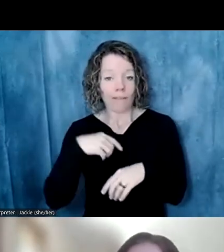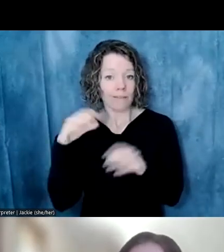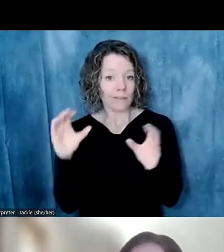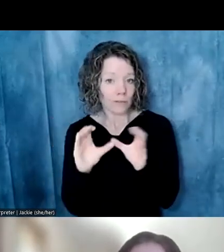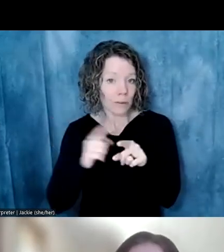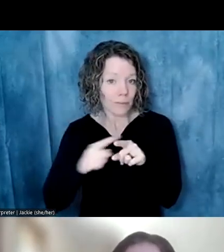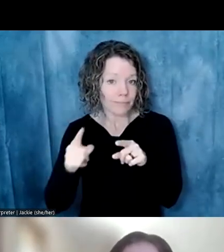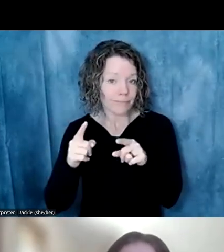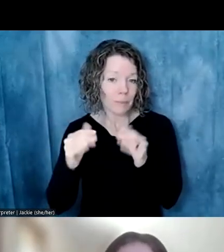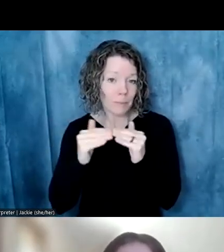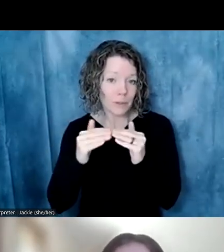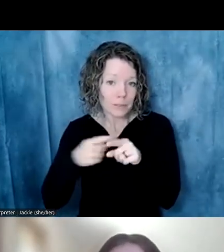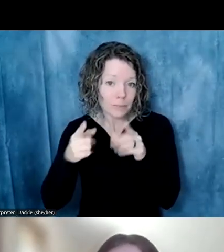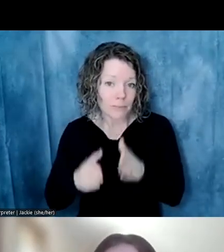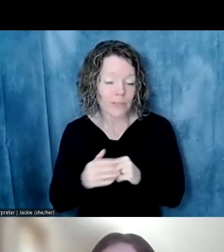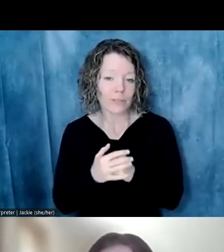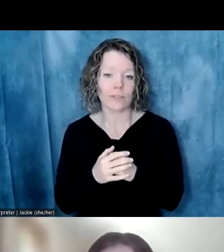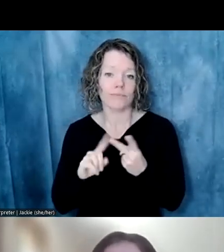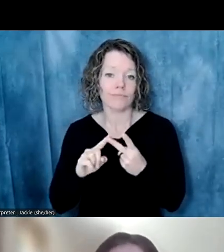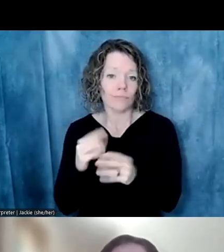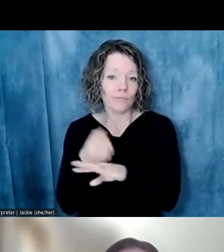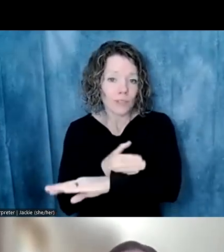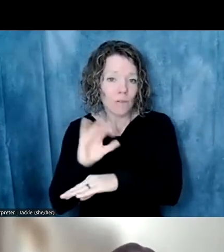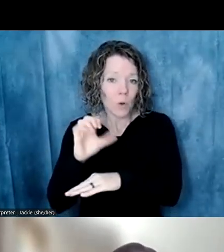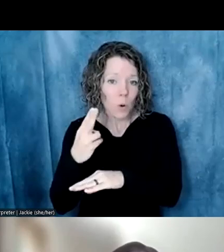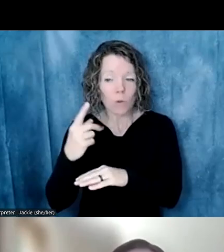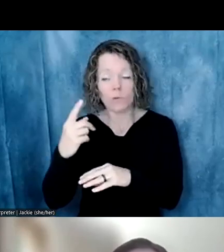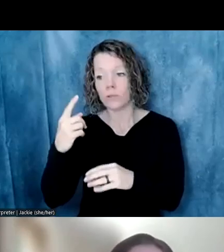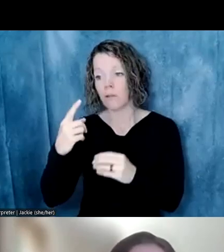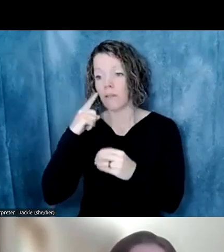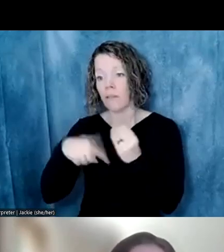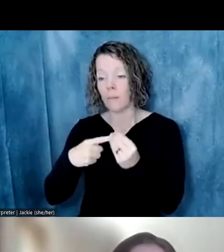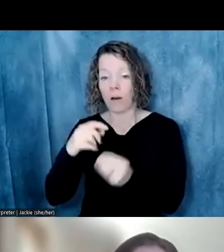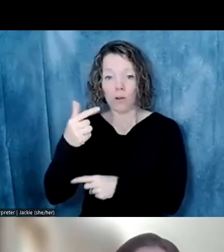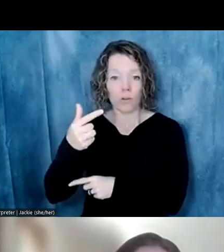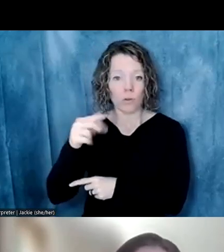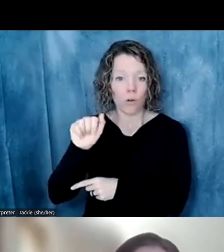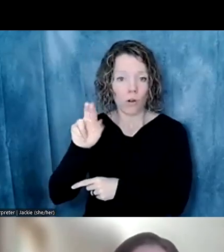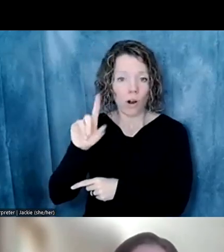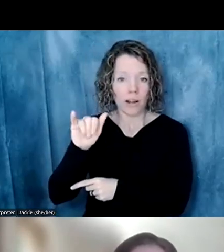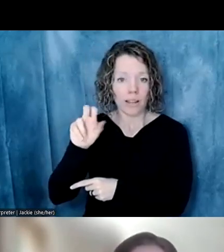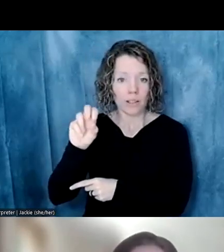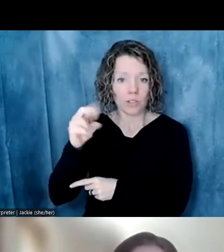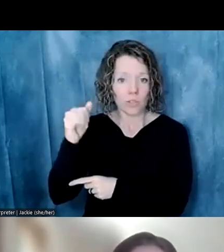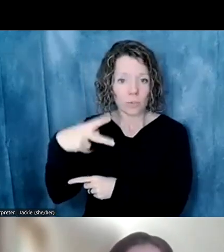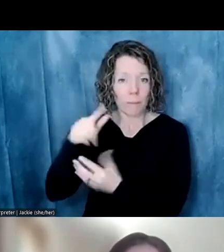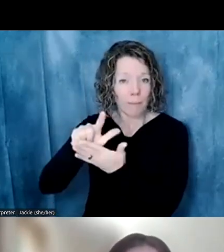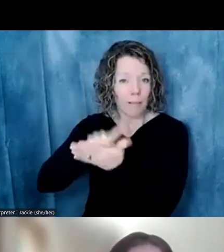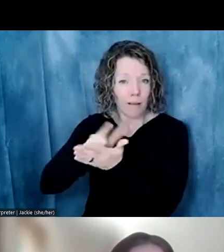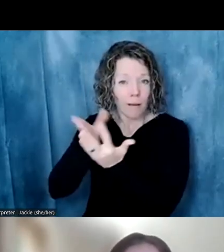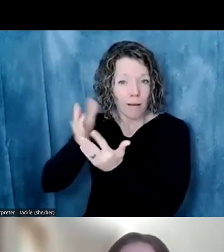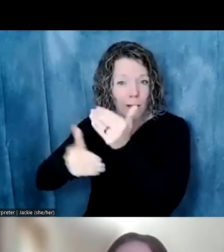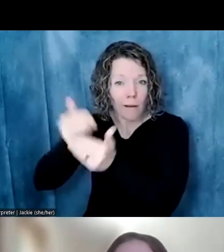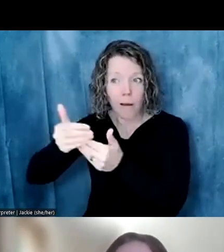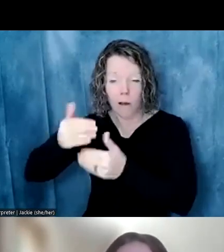human rights issues, such as guardianship. So for me, some of the deepest similarities